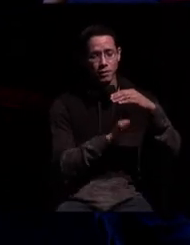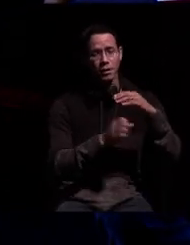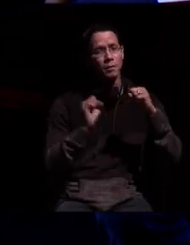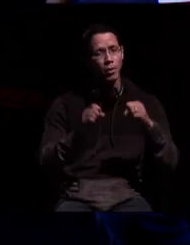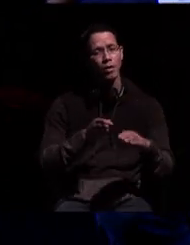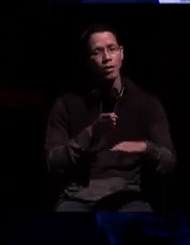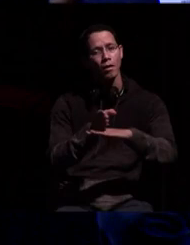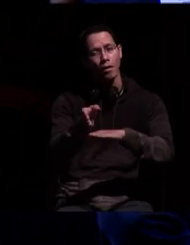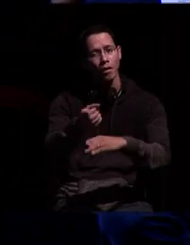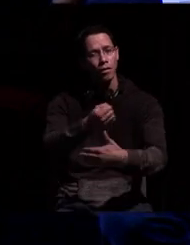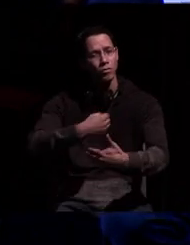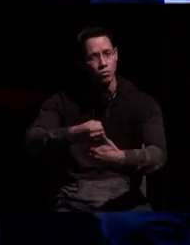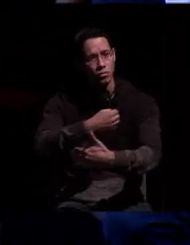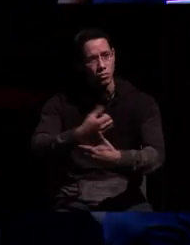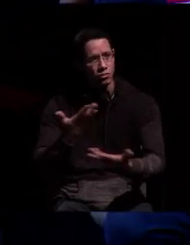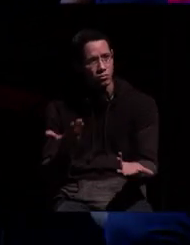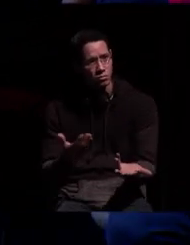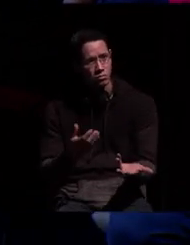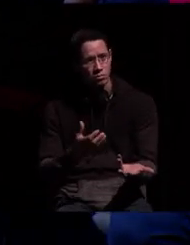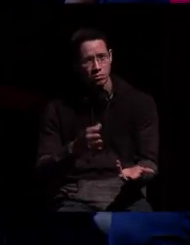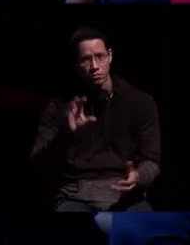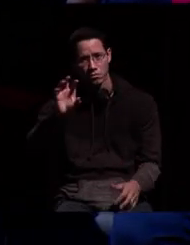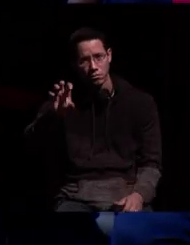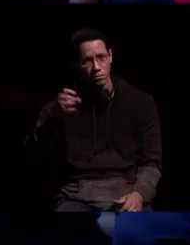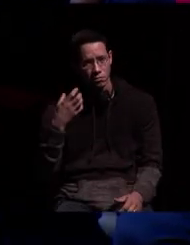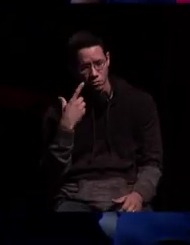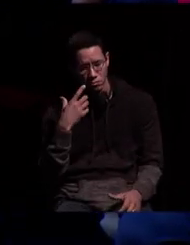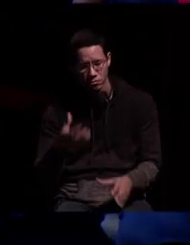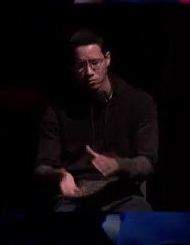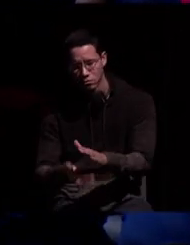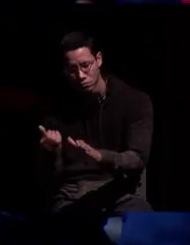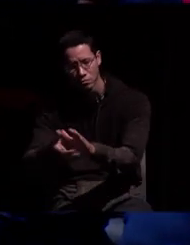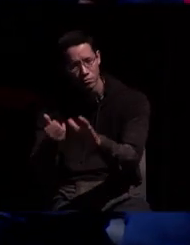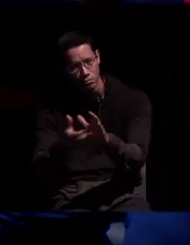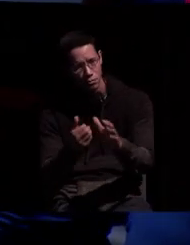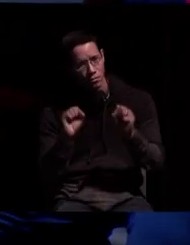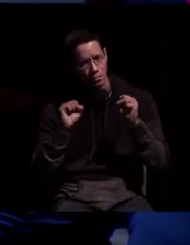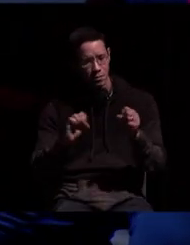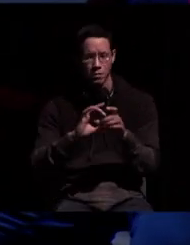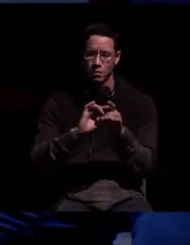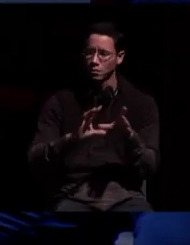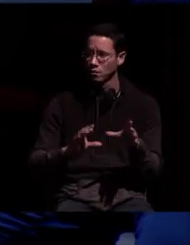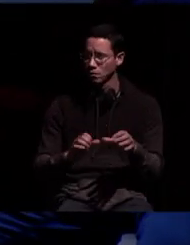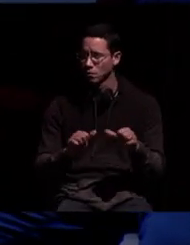tear off the garden, clean the place,